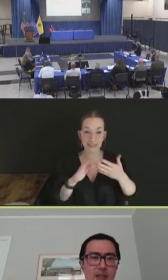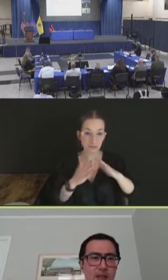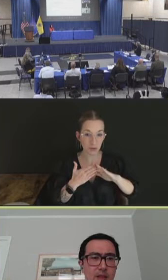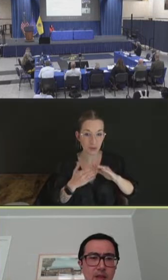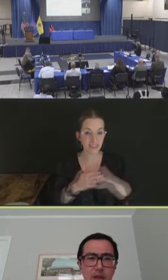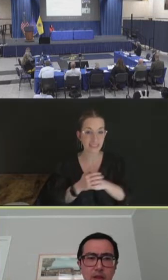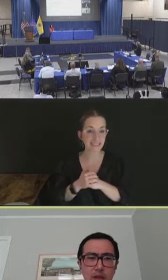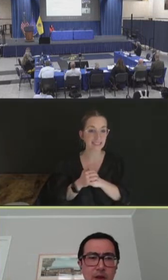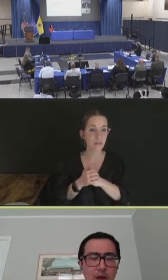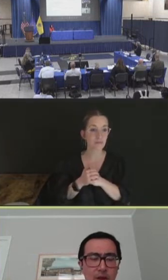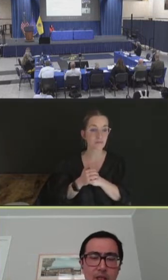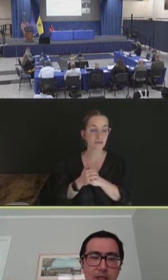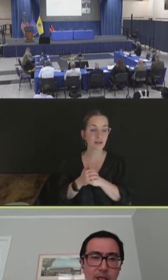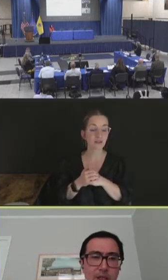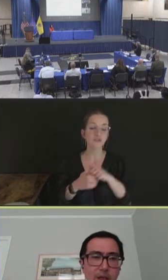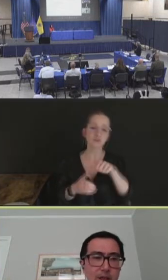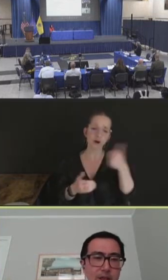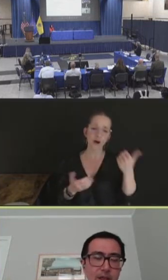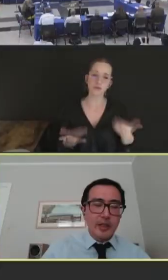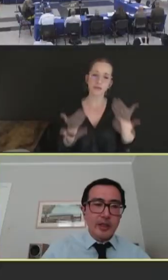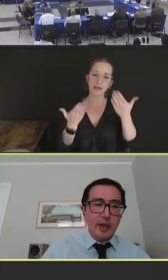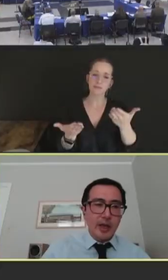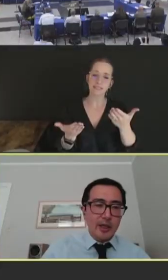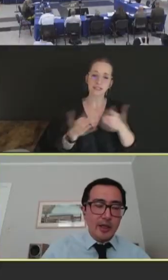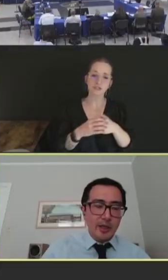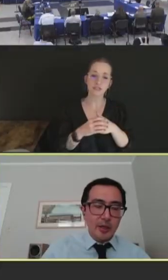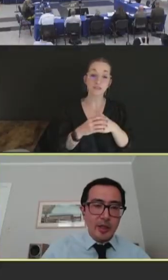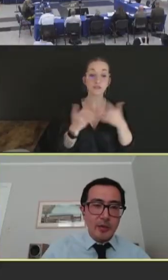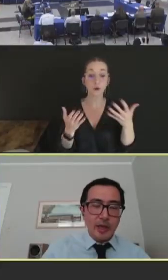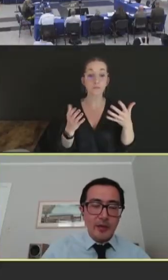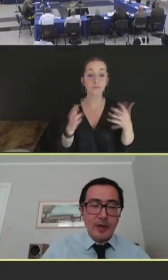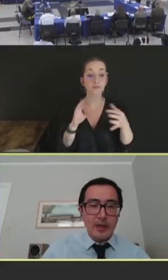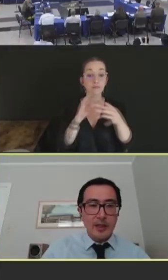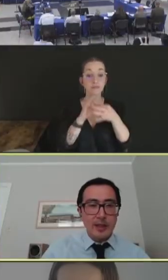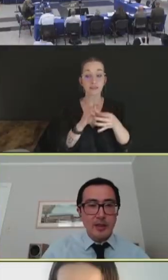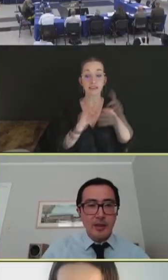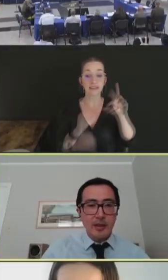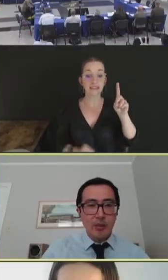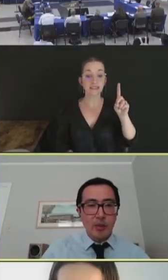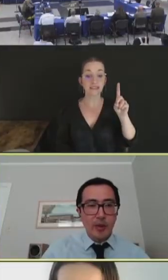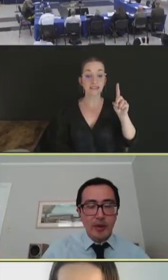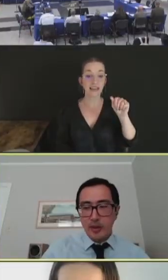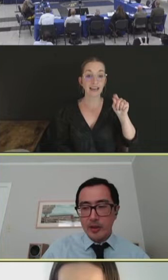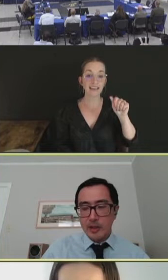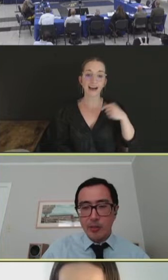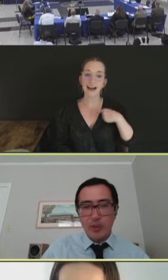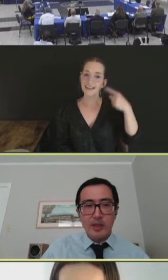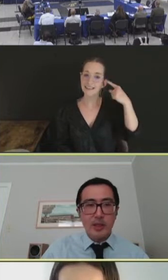you know, I think on a data note, I think, I did want to put out that I think it's important